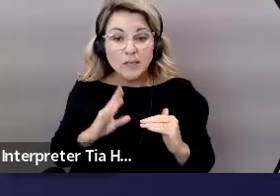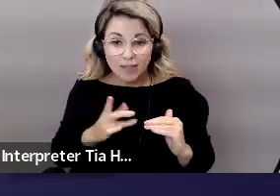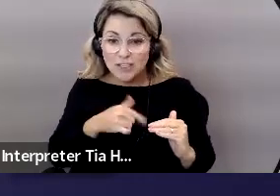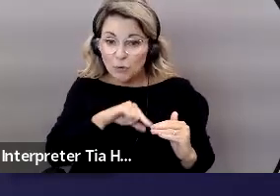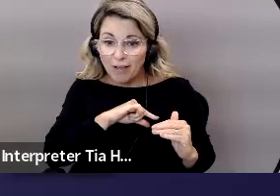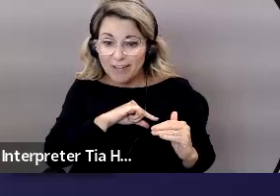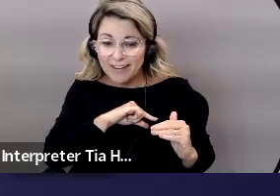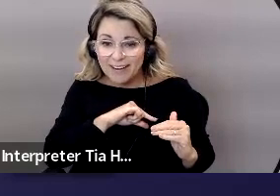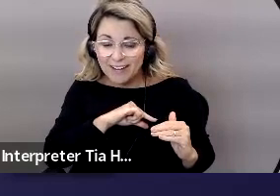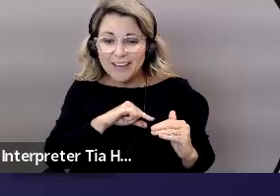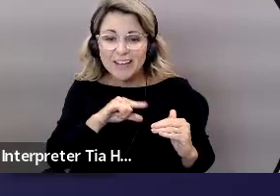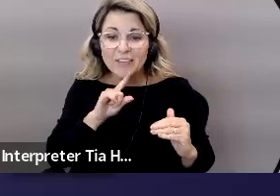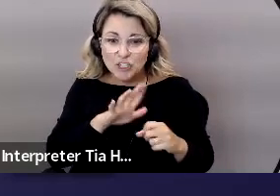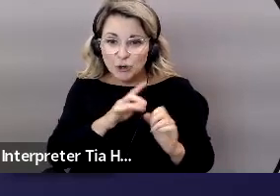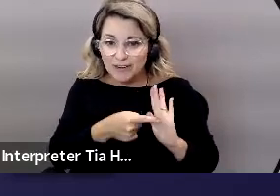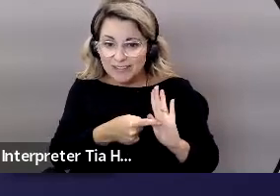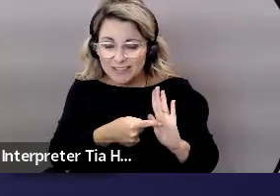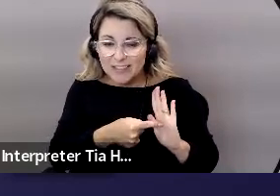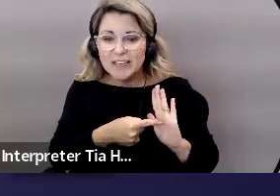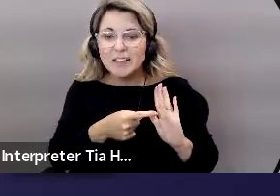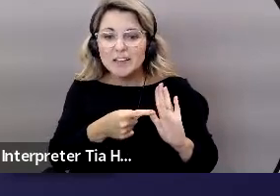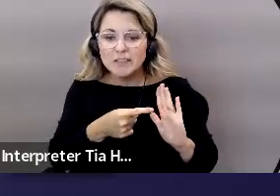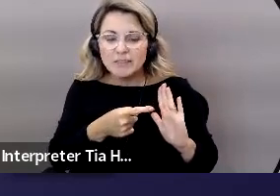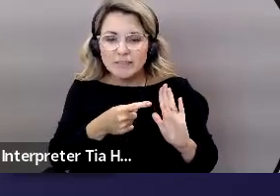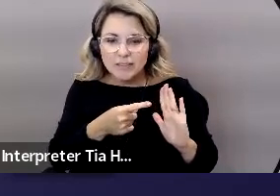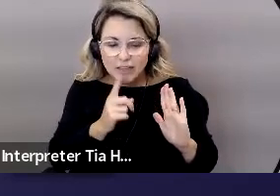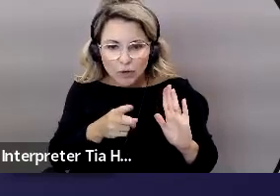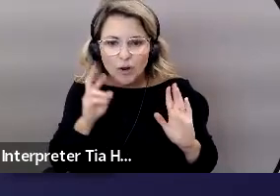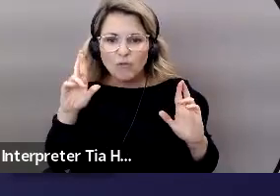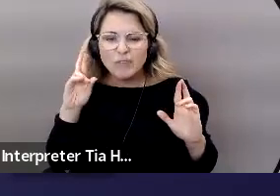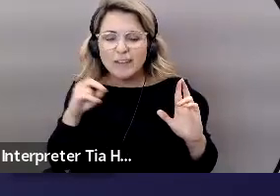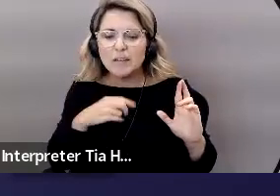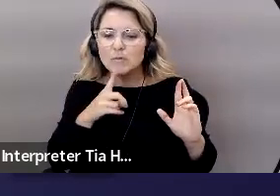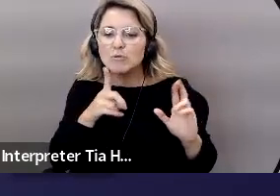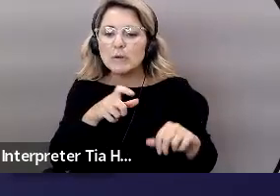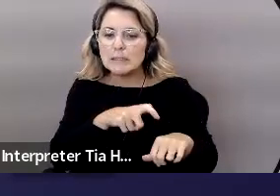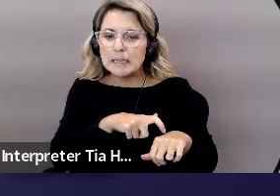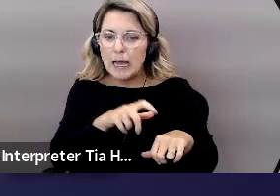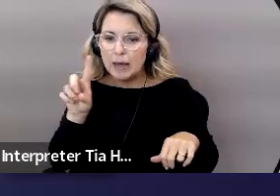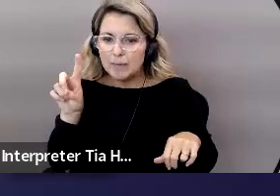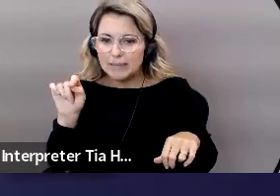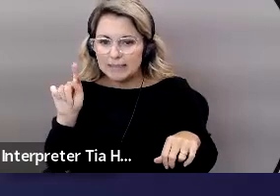going to be able to look at that data. Hopefully, in real time time. Or, as real time as possible as